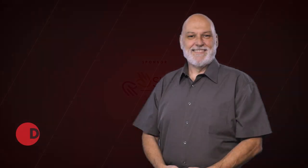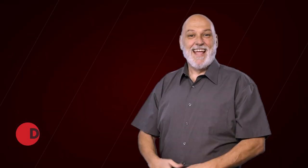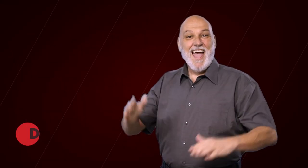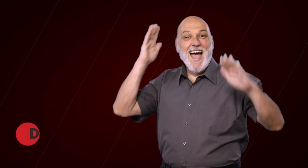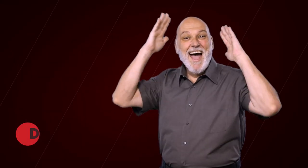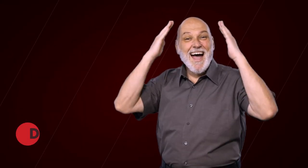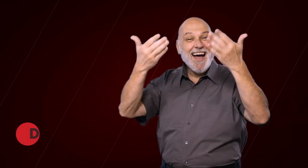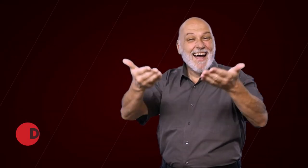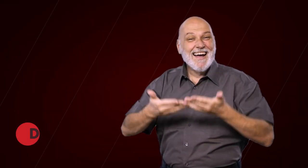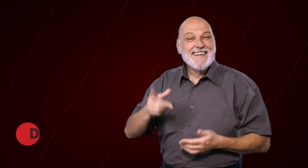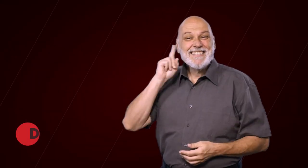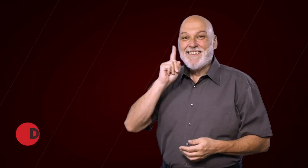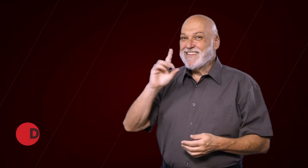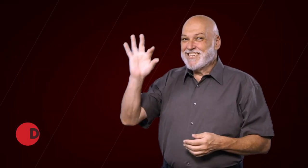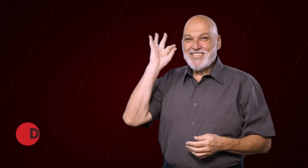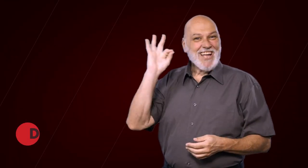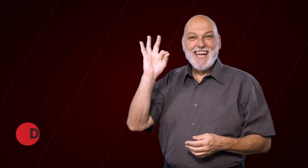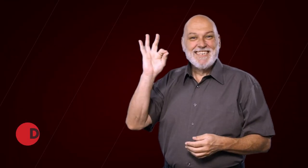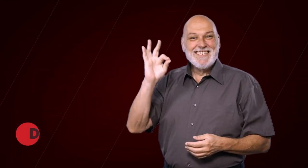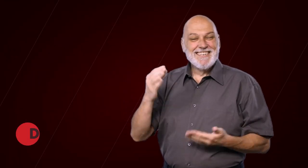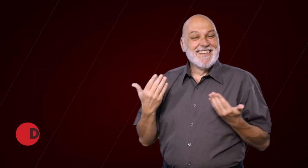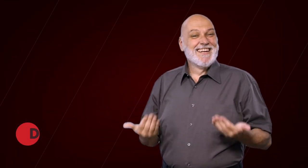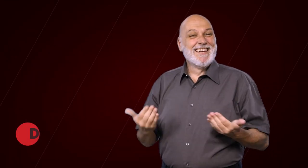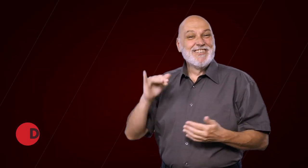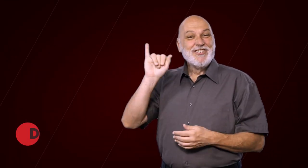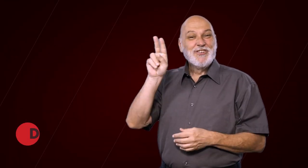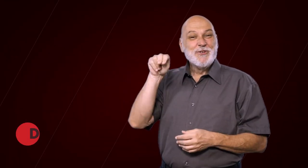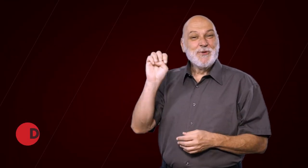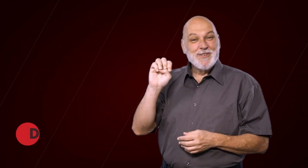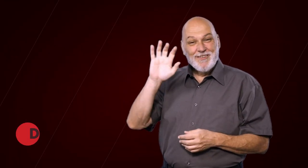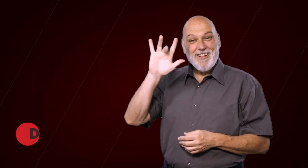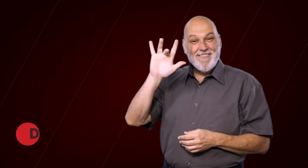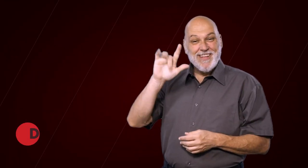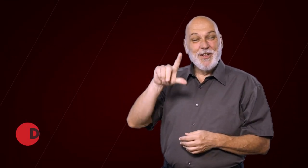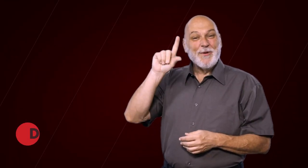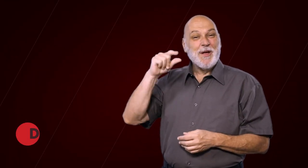[Anselmo]: Hello! This is DeafDots, 25 June 2020.